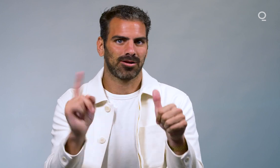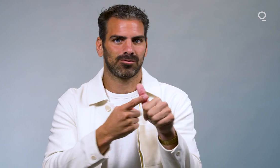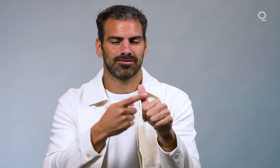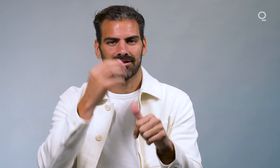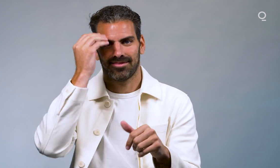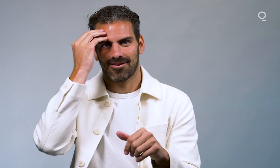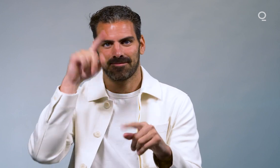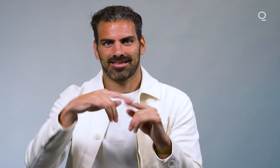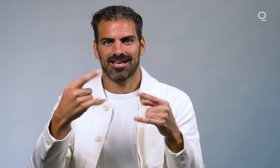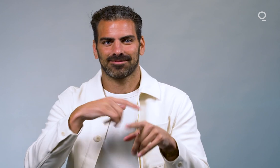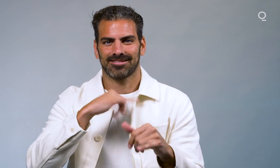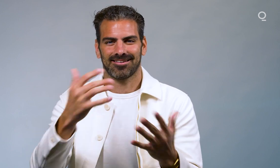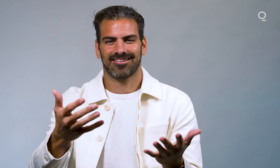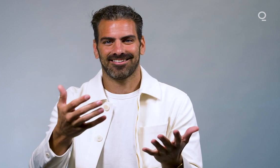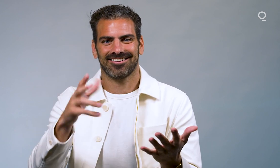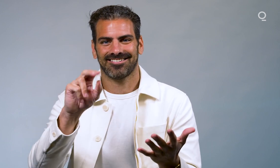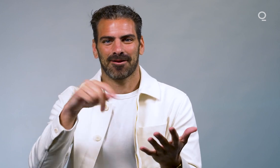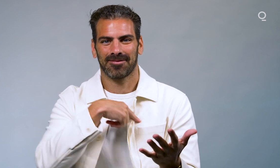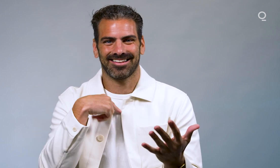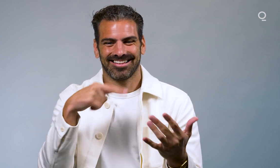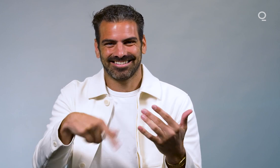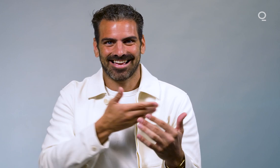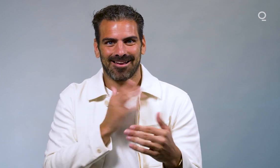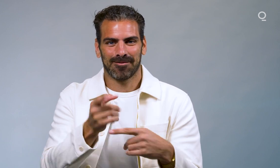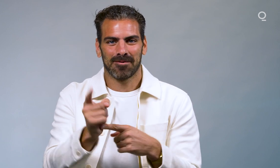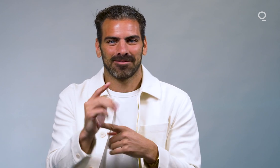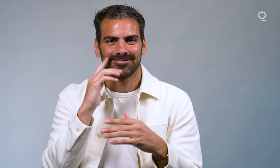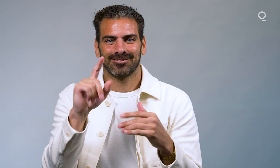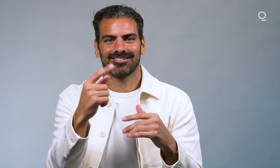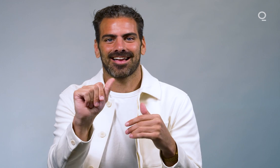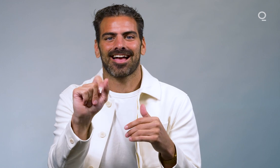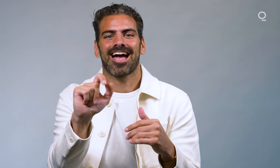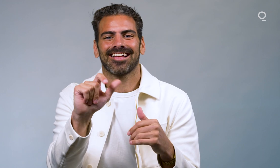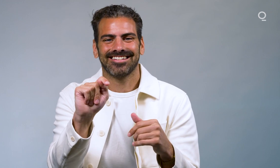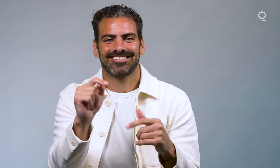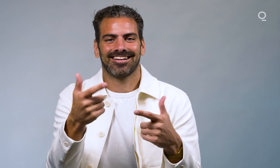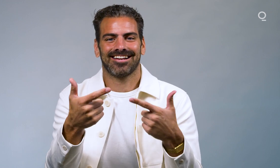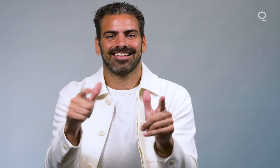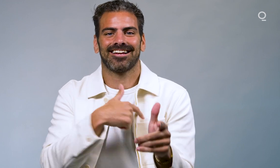Yeah, certainly. Yeah, it was my first thought. I felt like, you know, this is such a historic moment and it really felt like a moment for us.